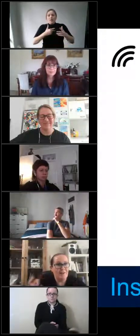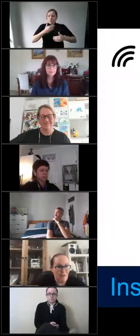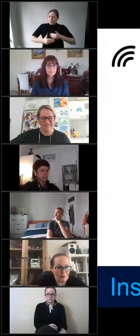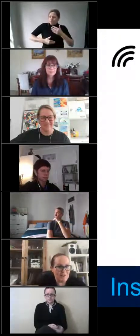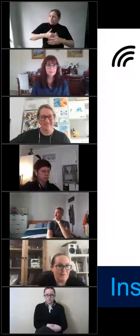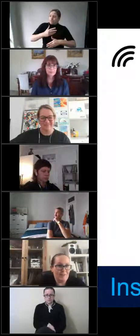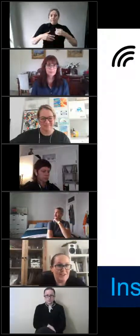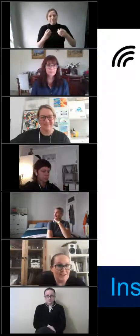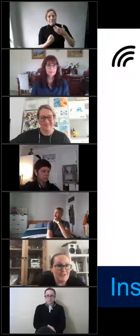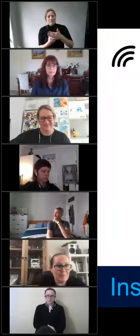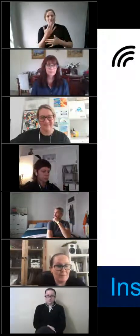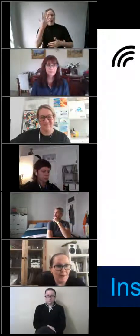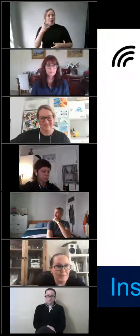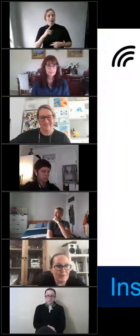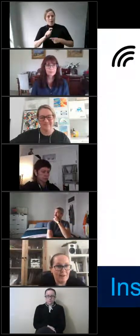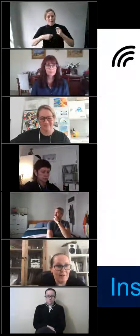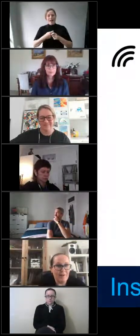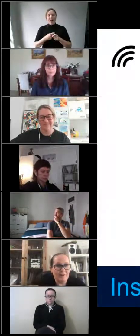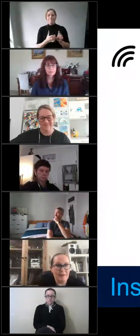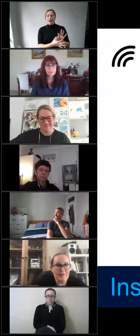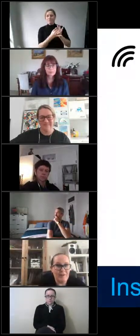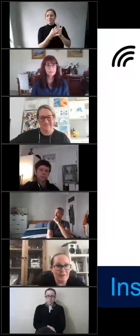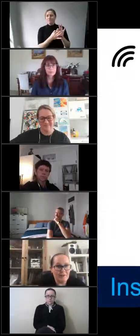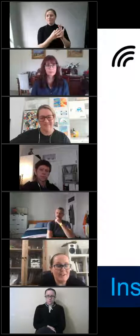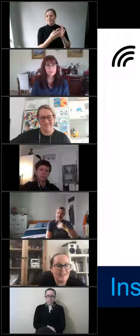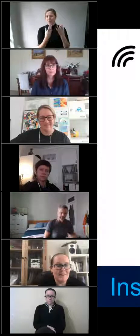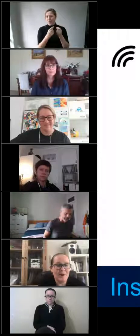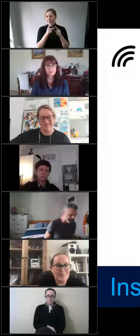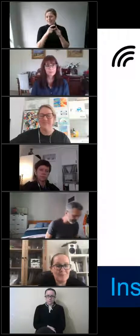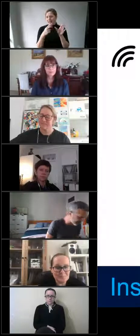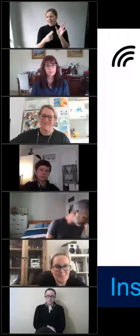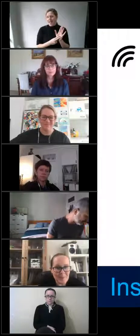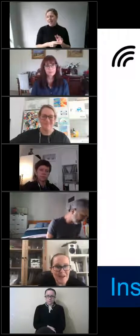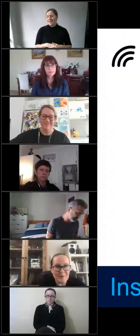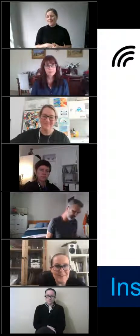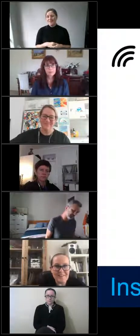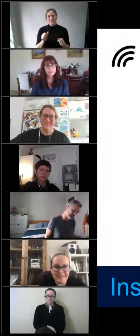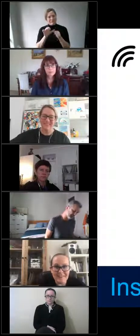sort of a longer-term relationship um really growing and flourishing as well um so thank